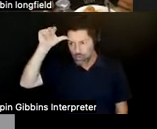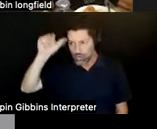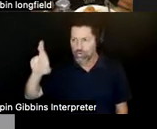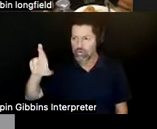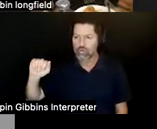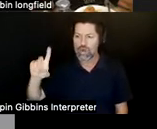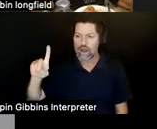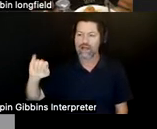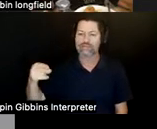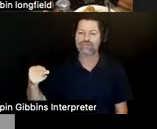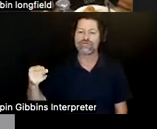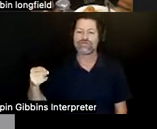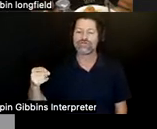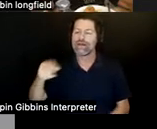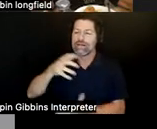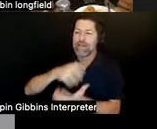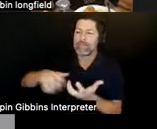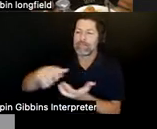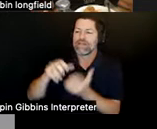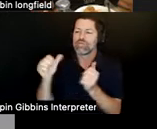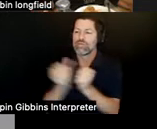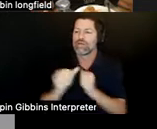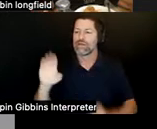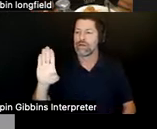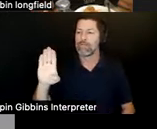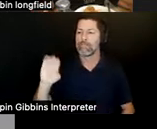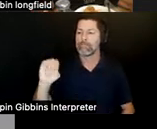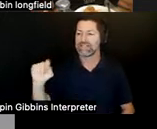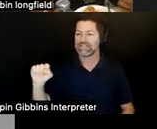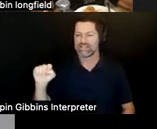the horse radish is mixed with beats. 19:18:40 Give it that color, but it's very